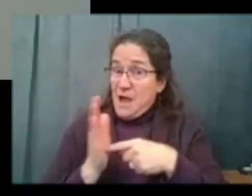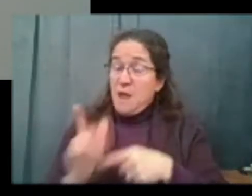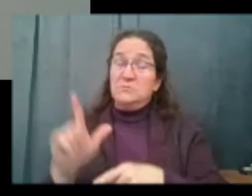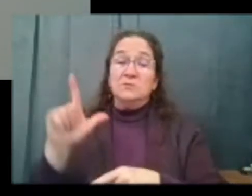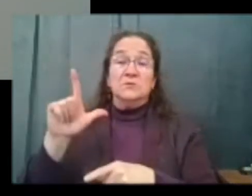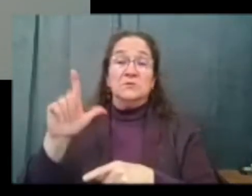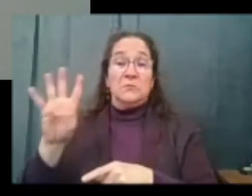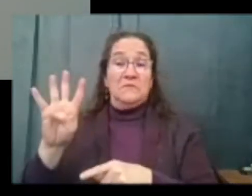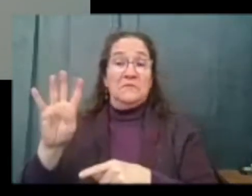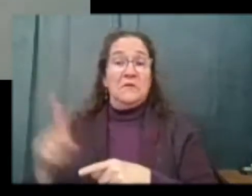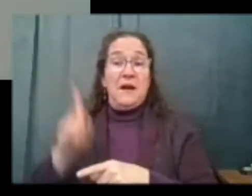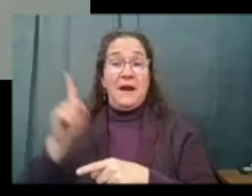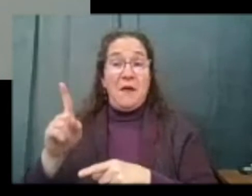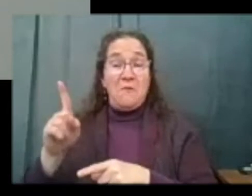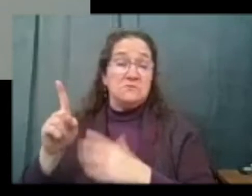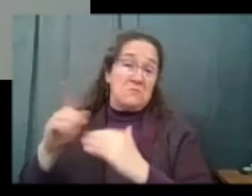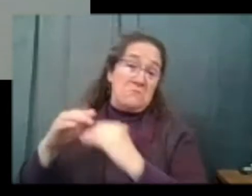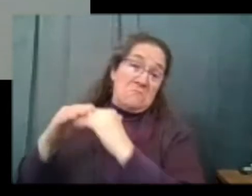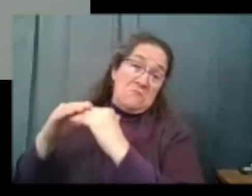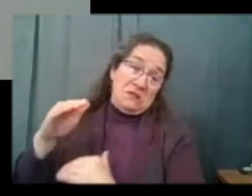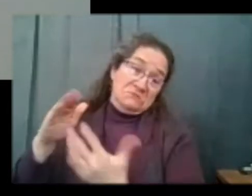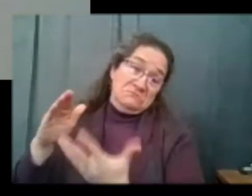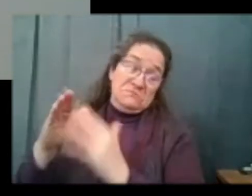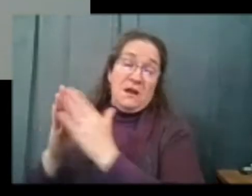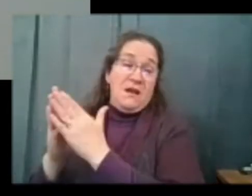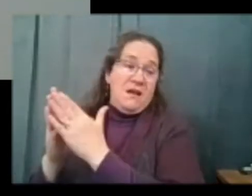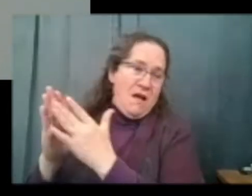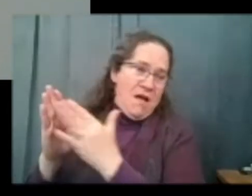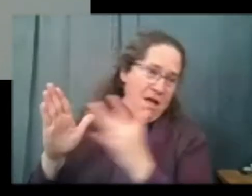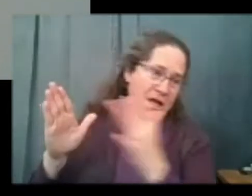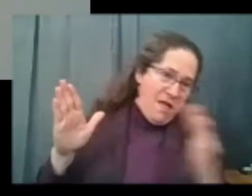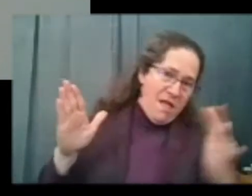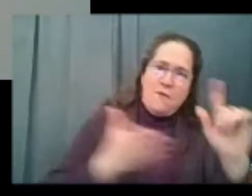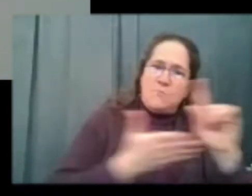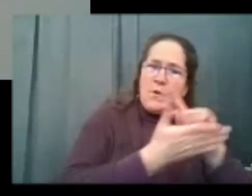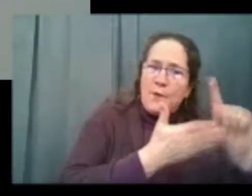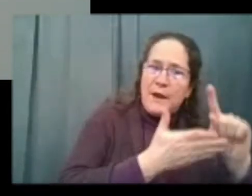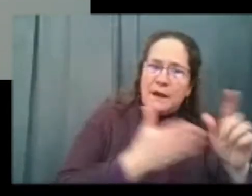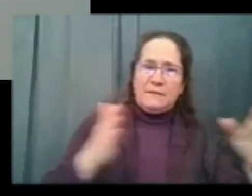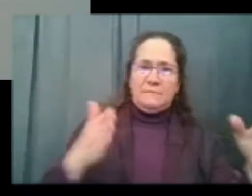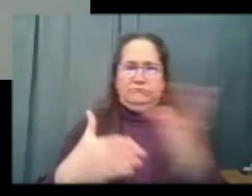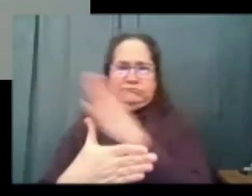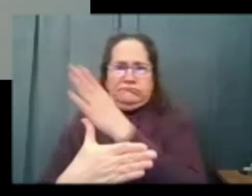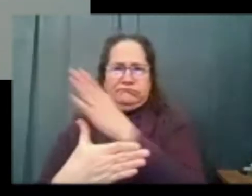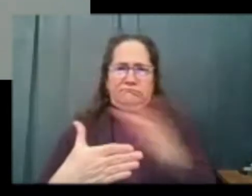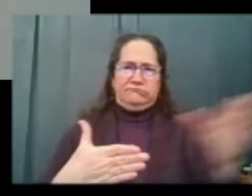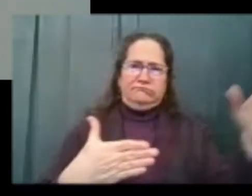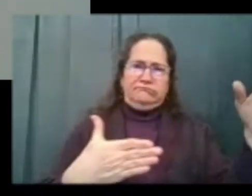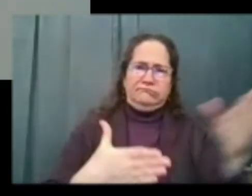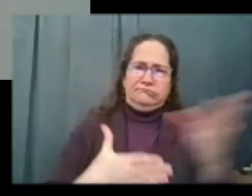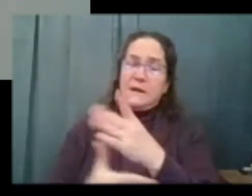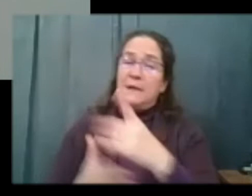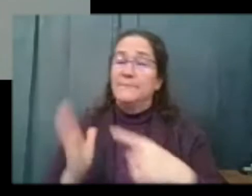and at other times it could take more than a week. So sometimes porch drop-offs or drop box